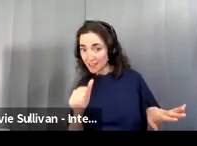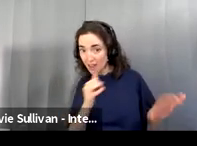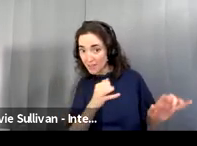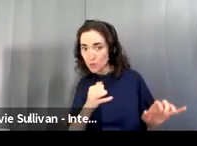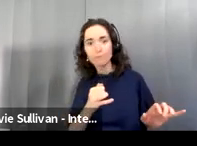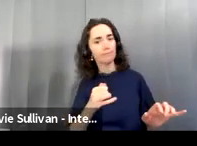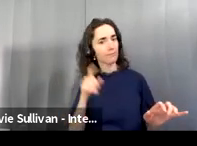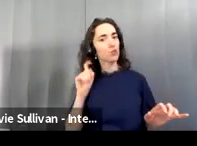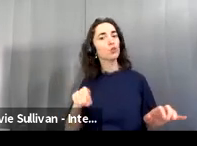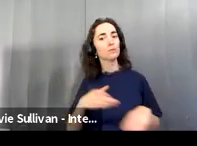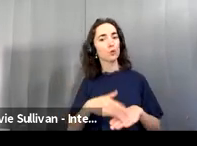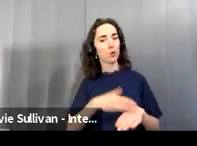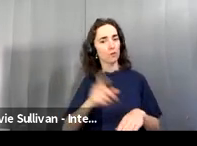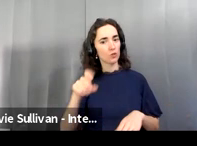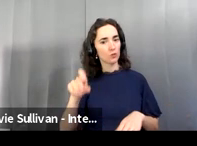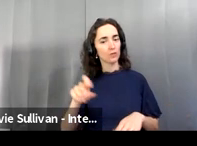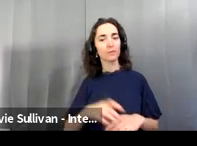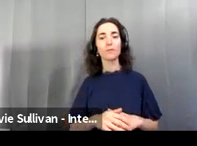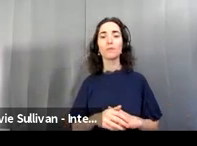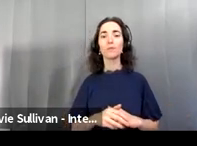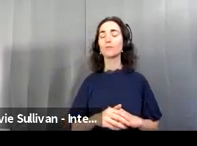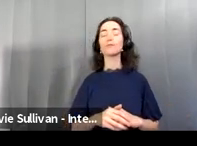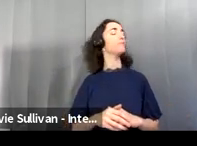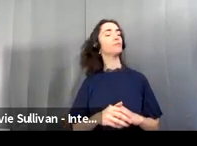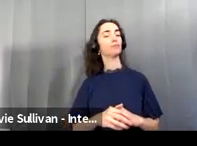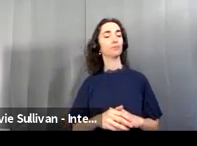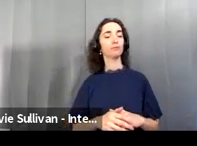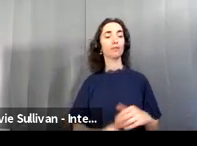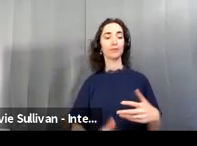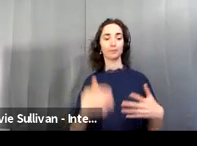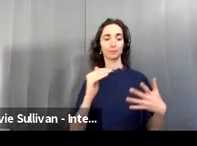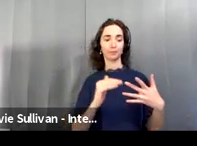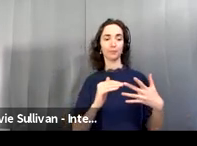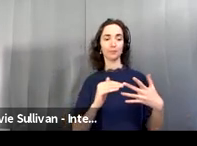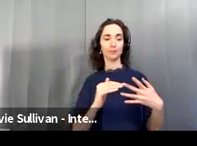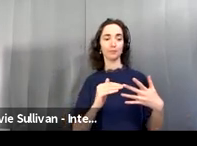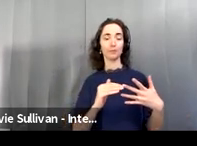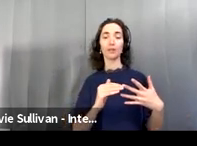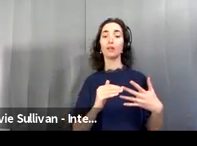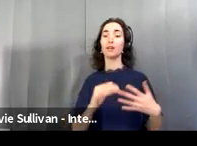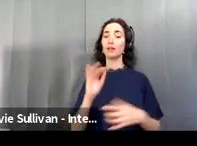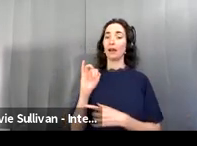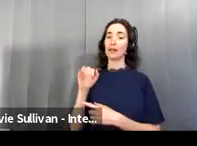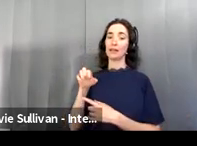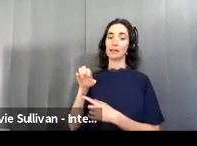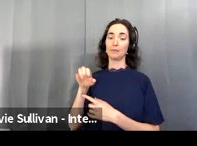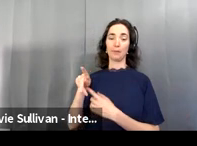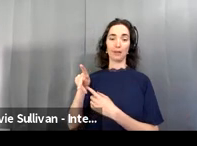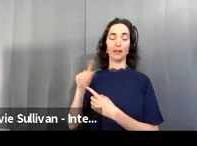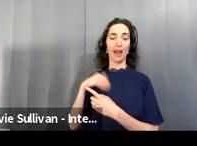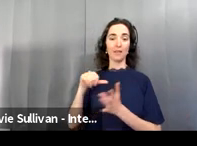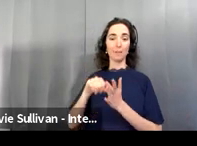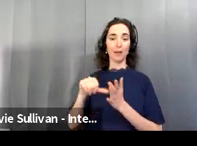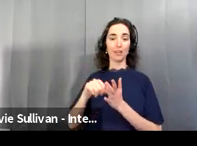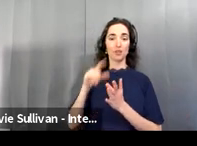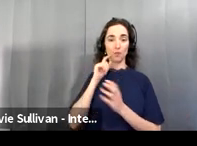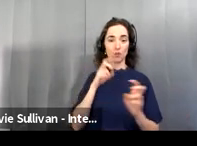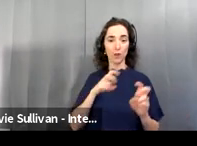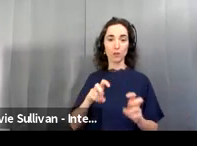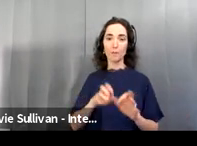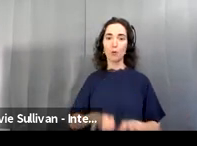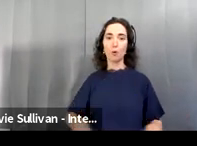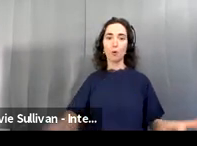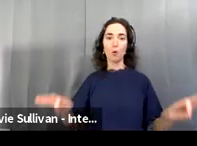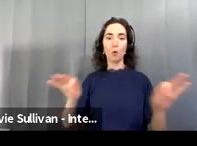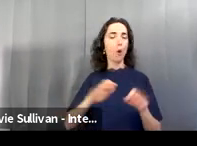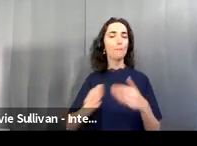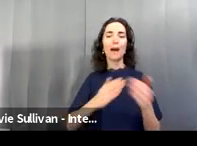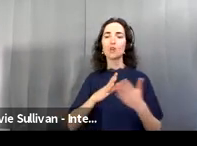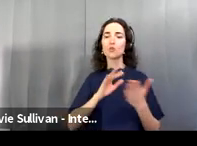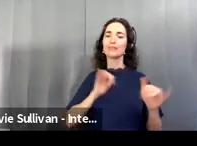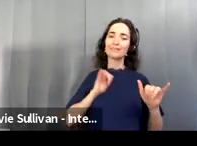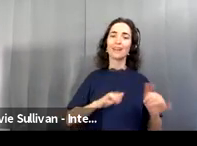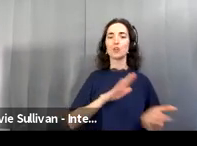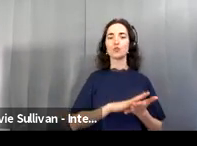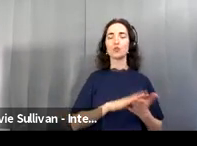And the next thing is the transition page of the IP is incredibly important. Even at the student may not graduate for two to six years.